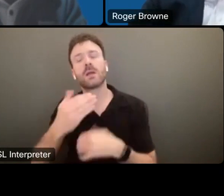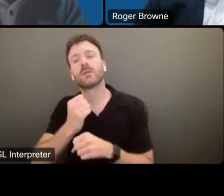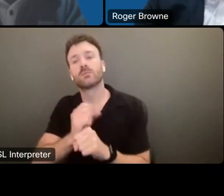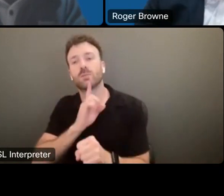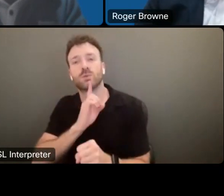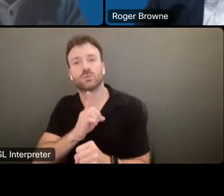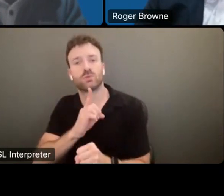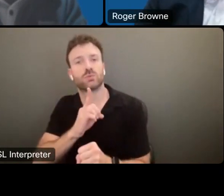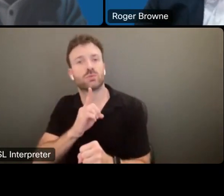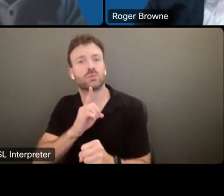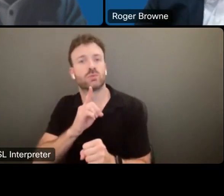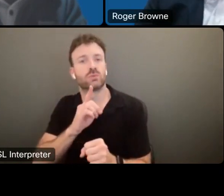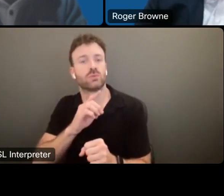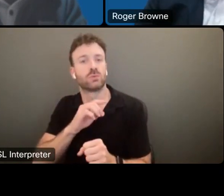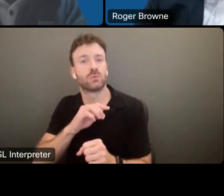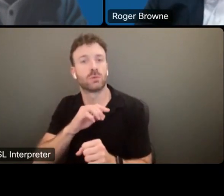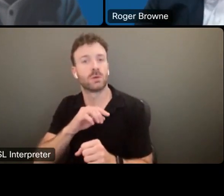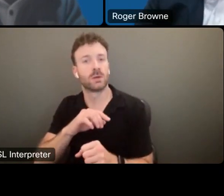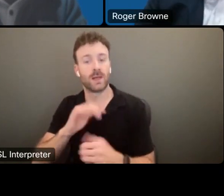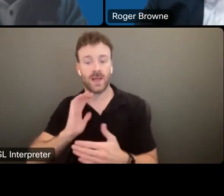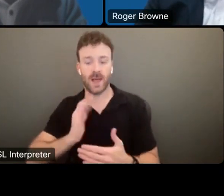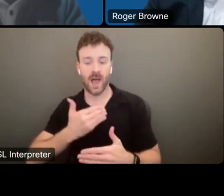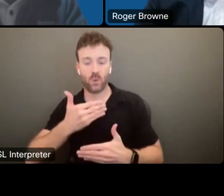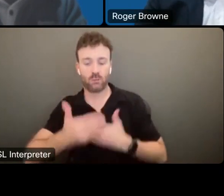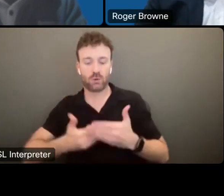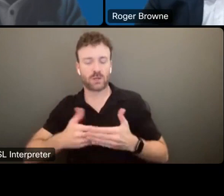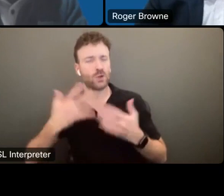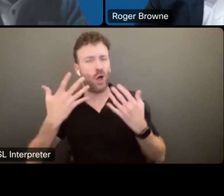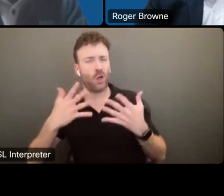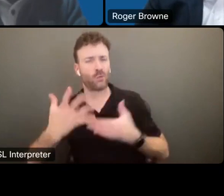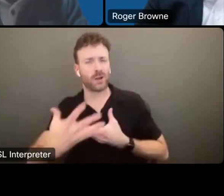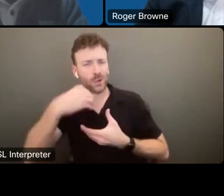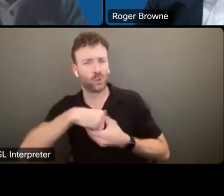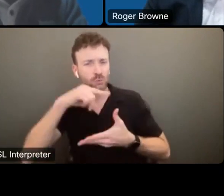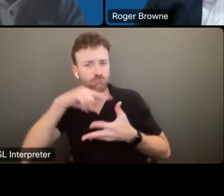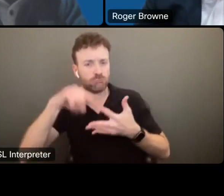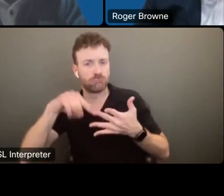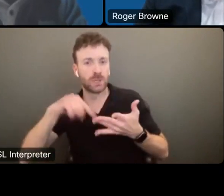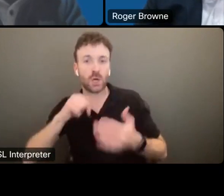that these things are baked into our processes, that it's not something people have to be nudged and reminded of.